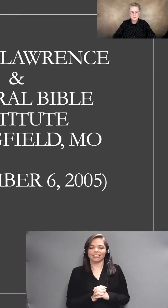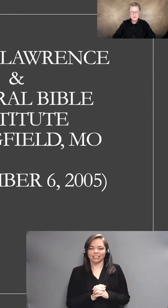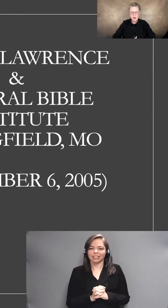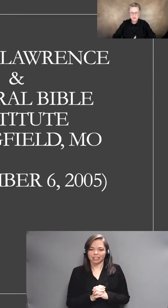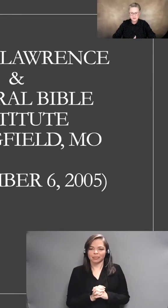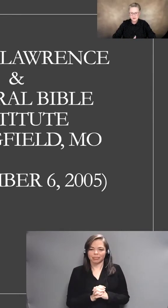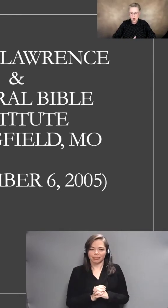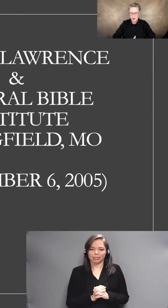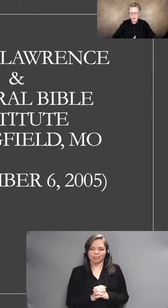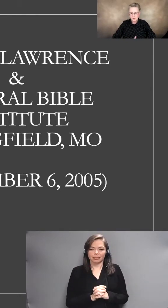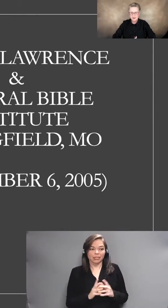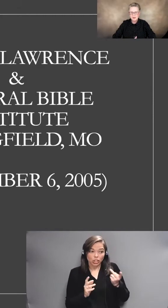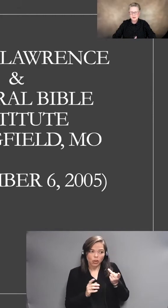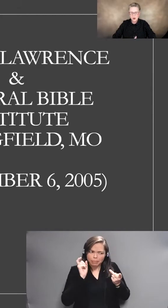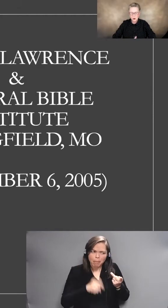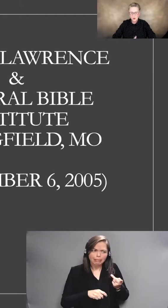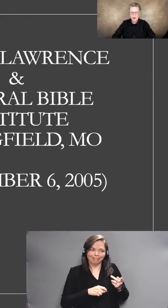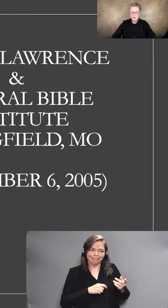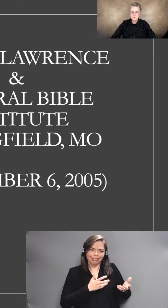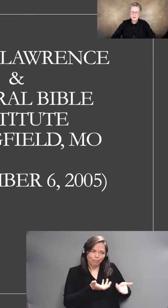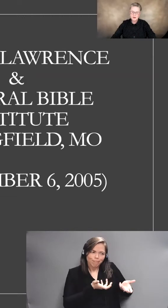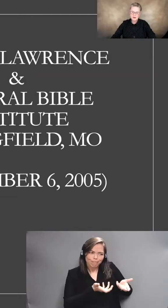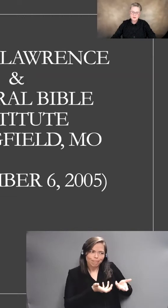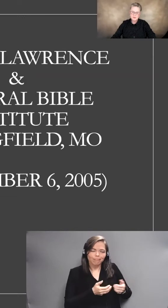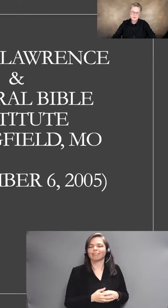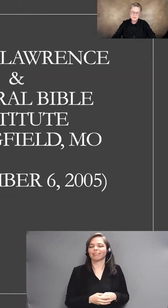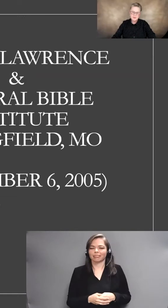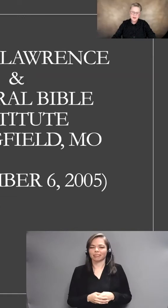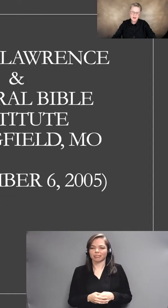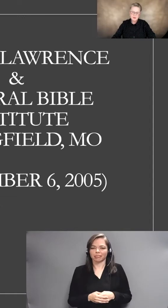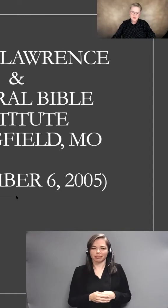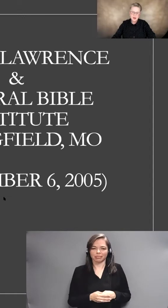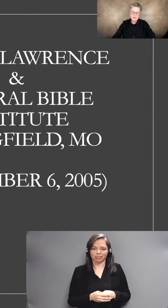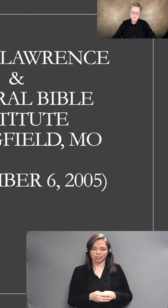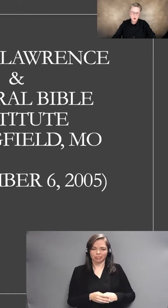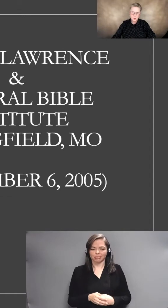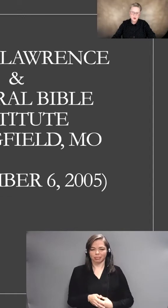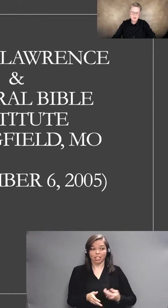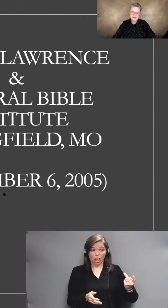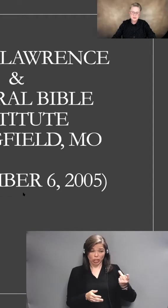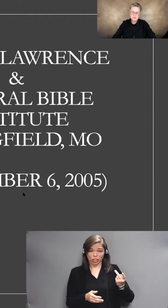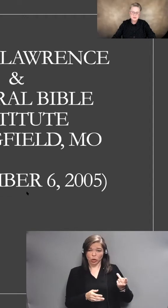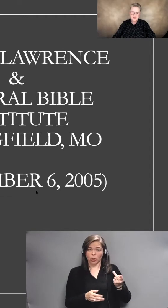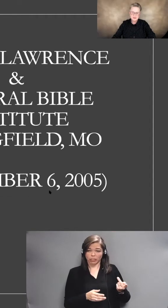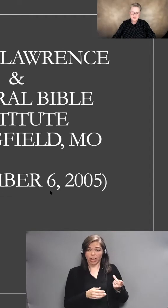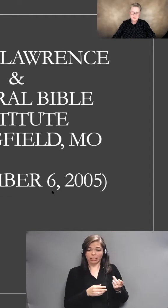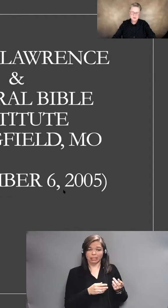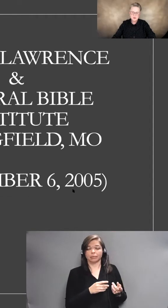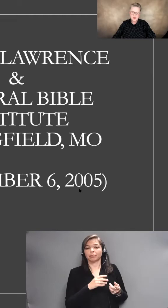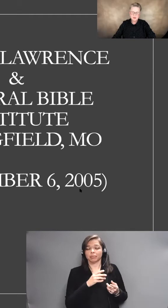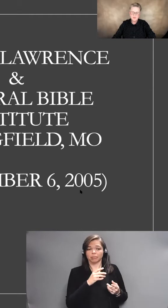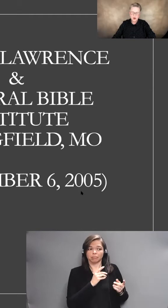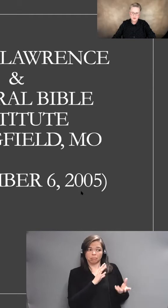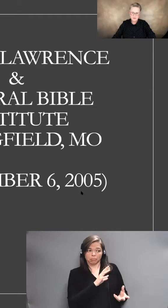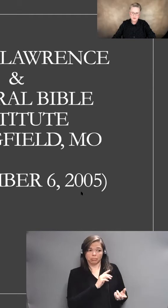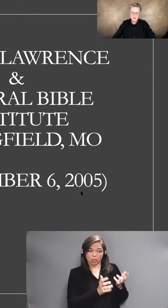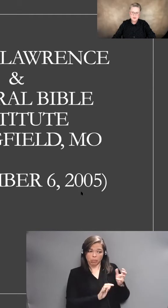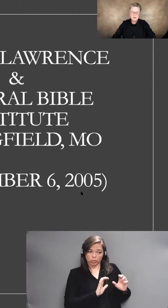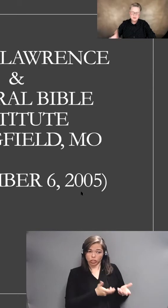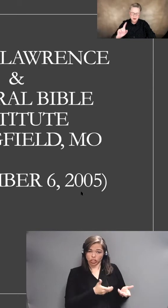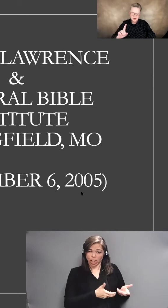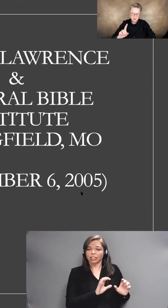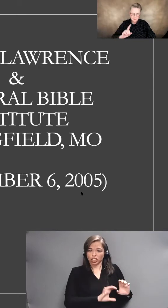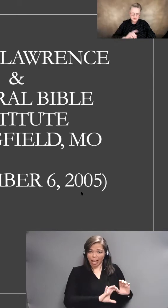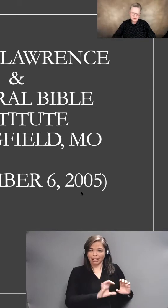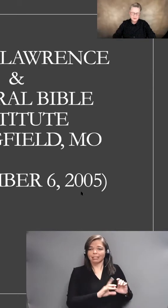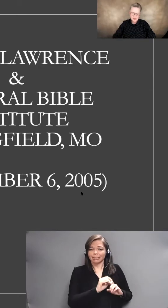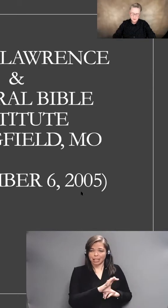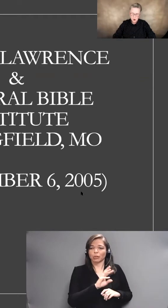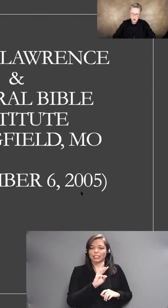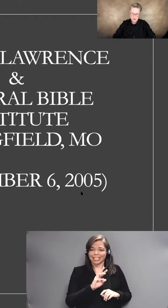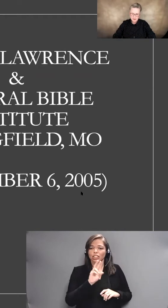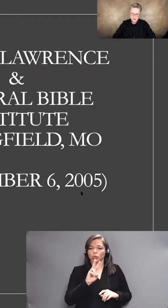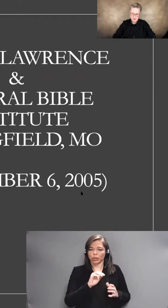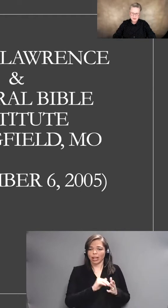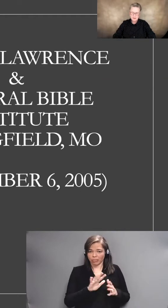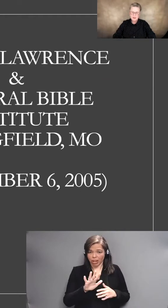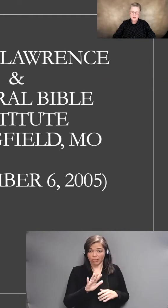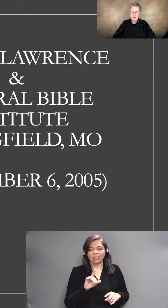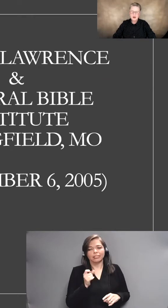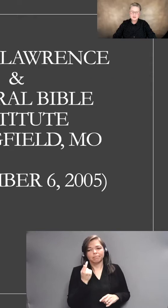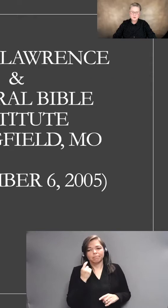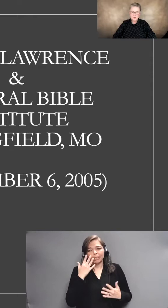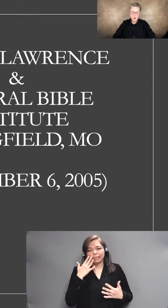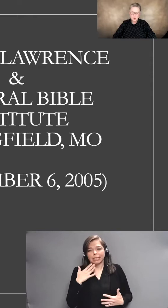we must talk, so . . . Edgar and I spoke on December 6, 2005 . . . now the sad part is I didn't record the